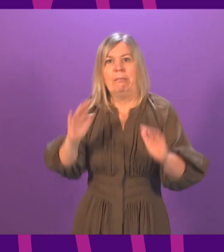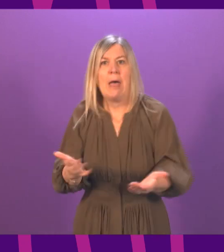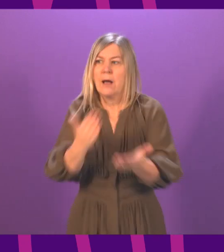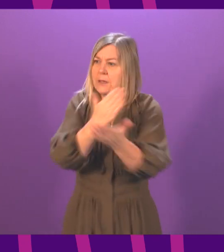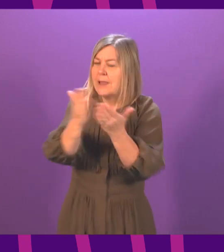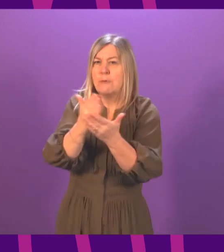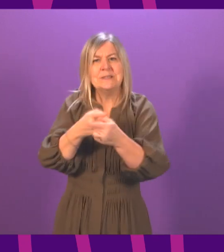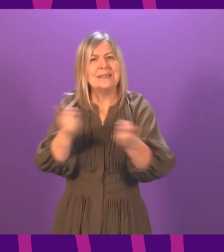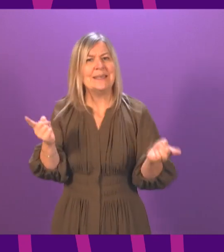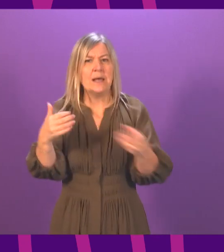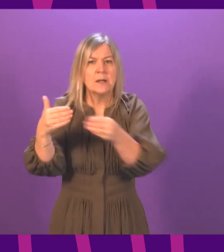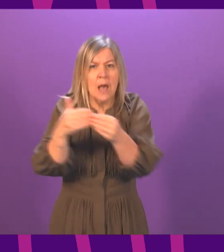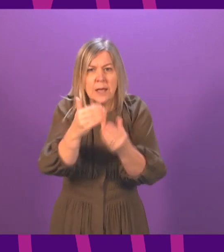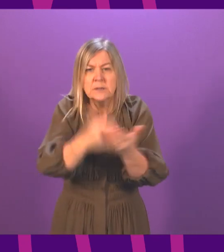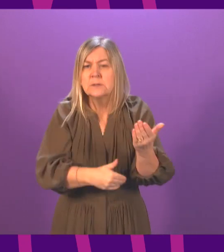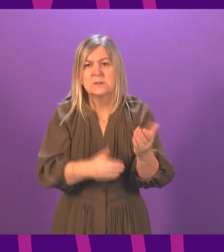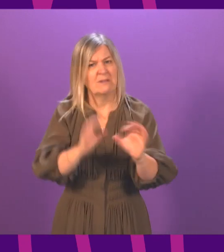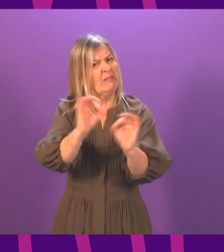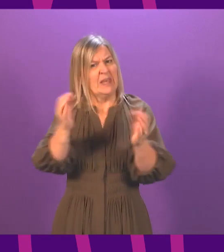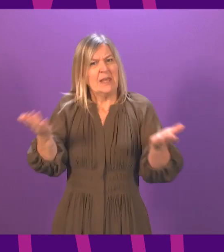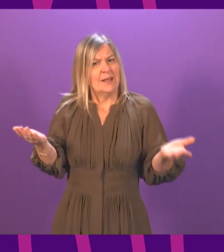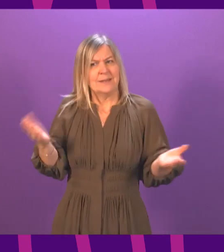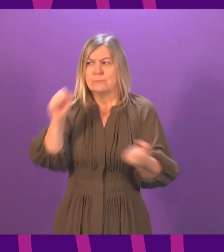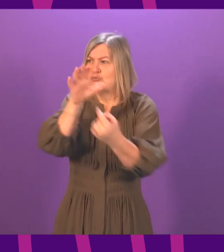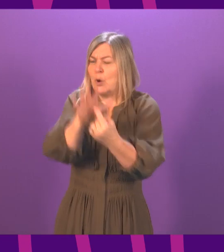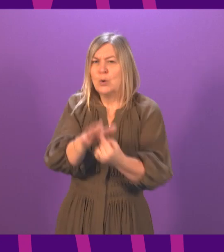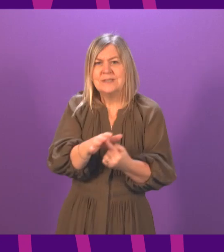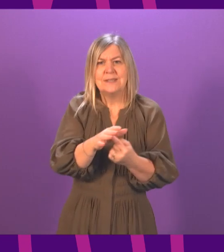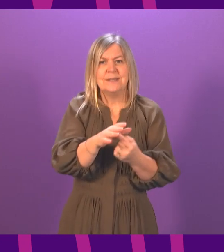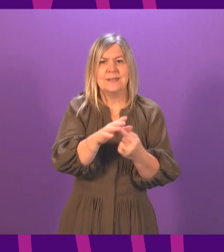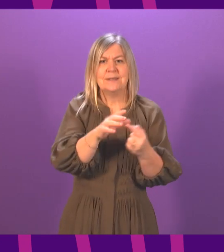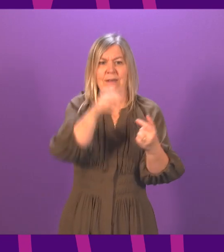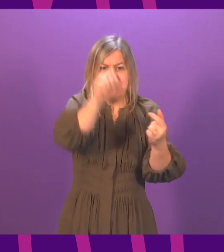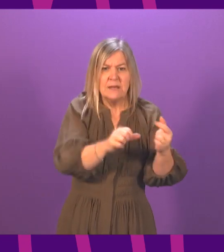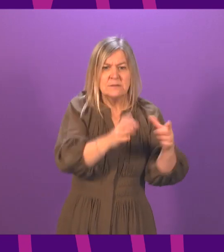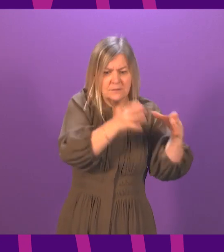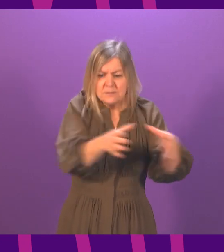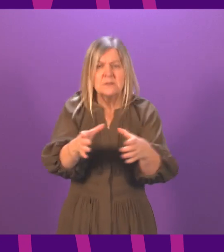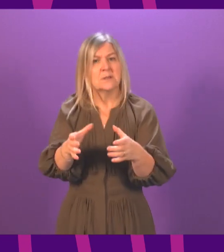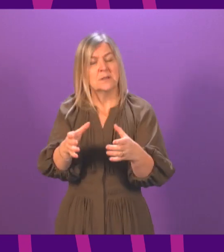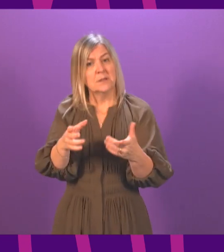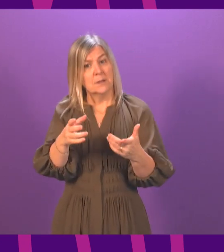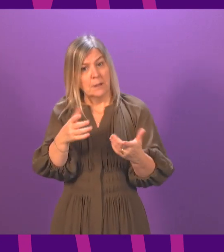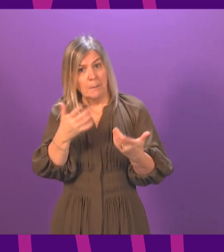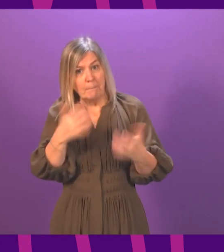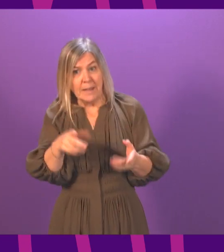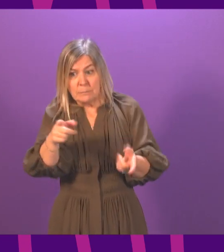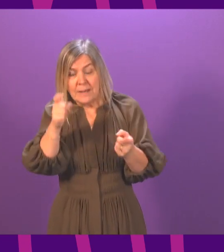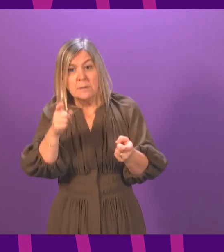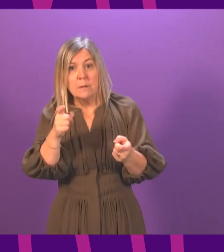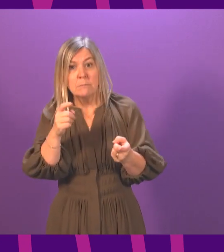the guidance on vaccination priority, but if there is a perception that there is, we will address it.